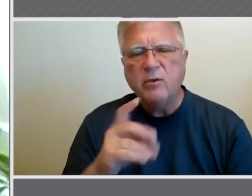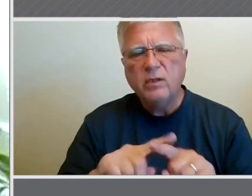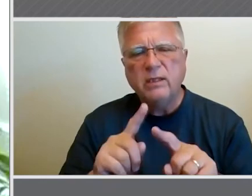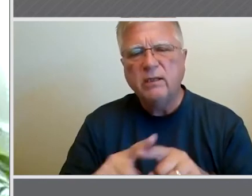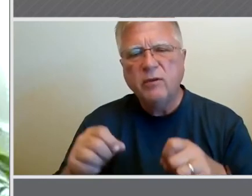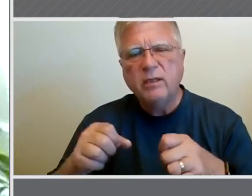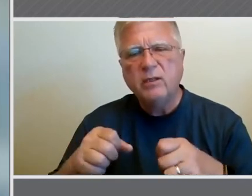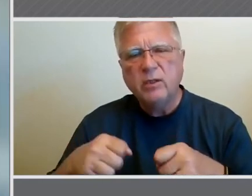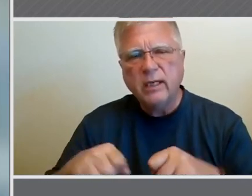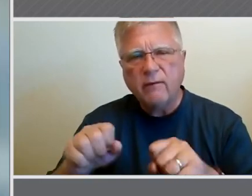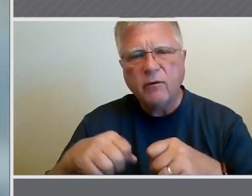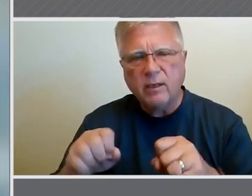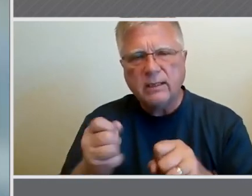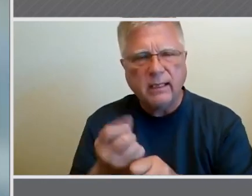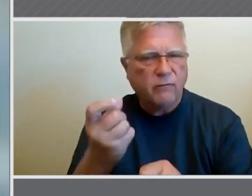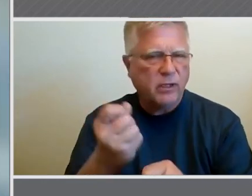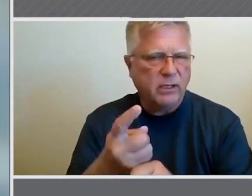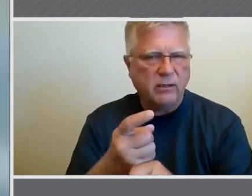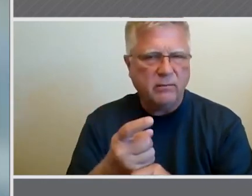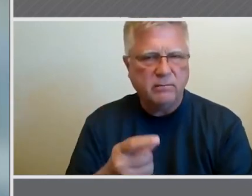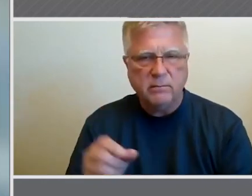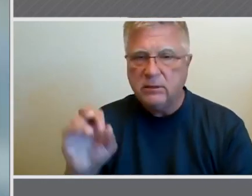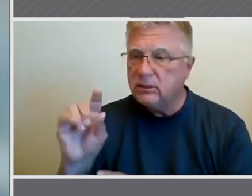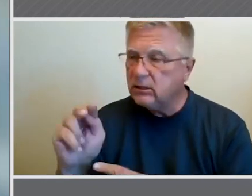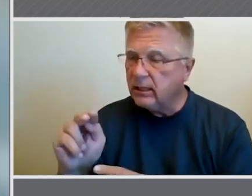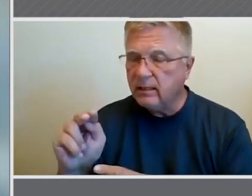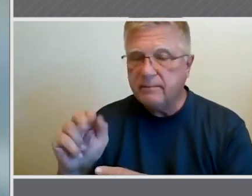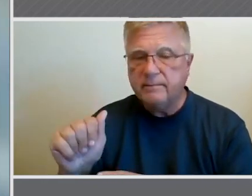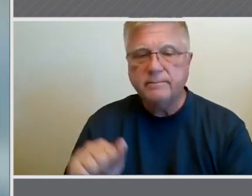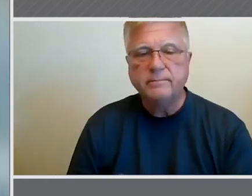Sure. Thanks, David. Sure. Thanks, David.